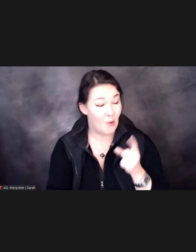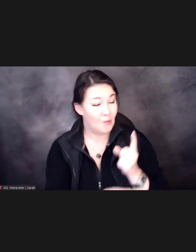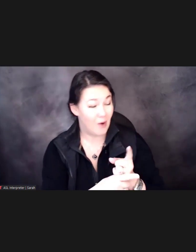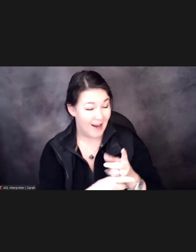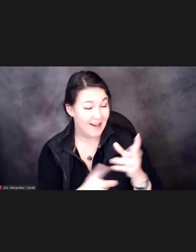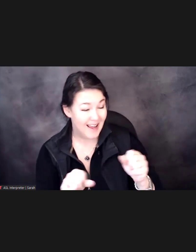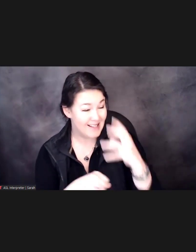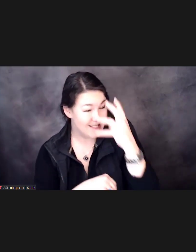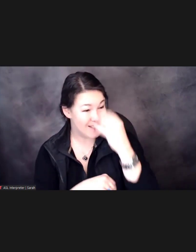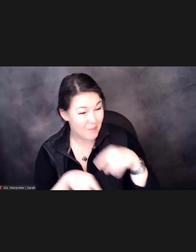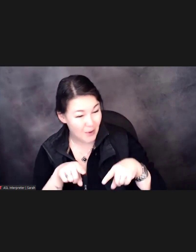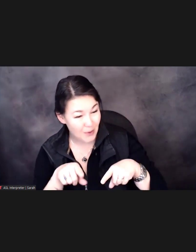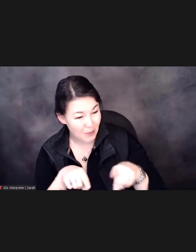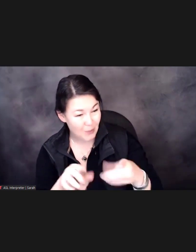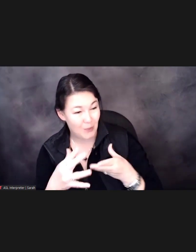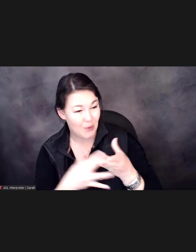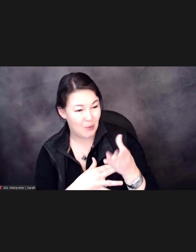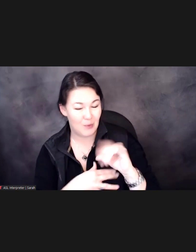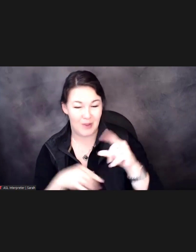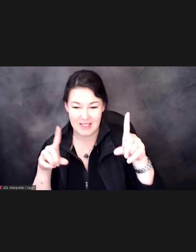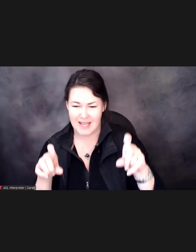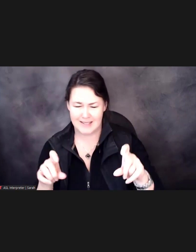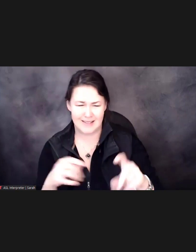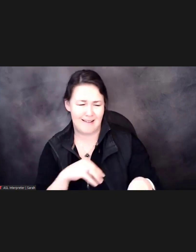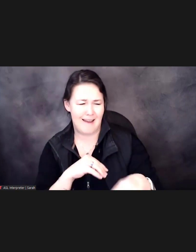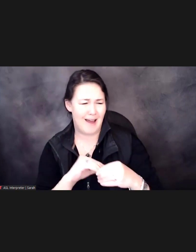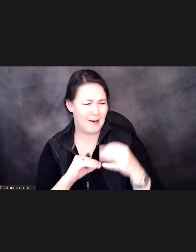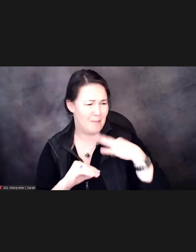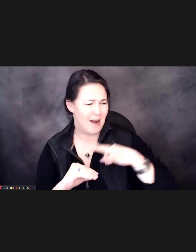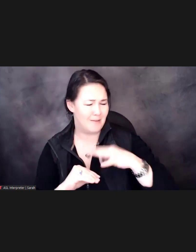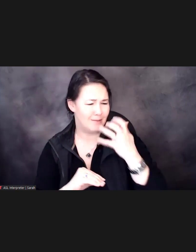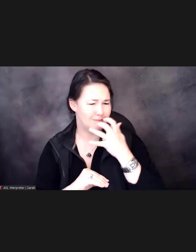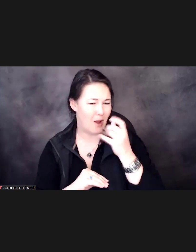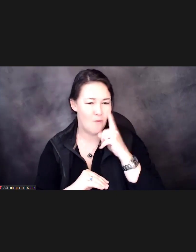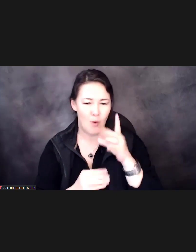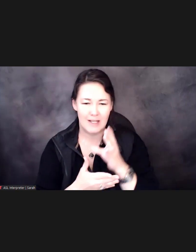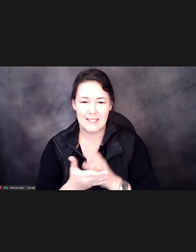while they're being screened, which is a real added benefit for